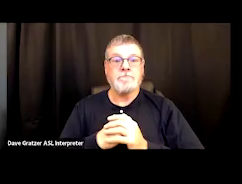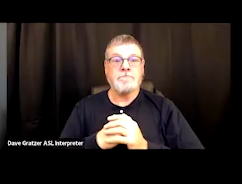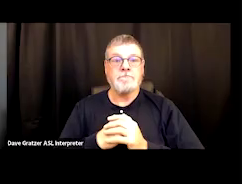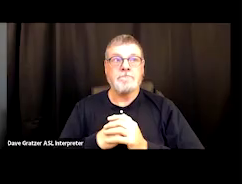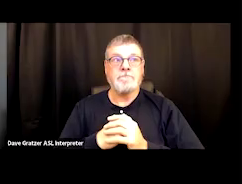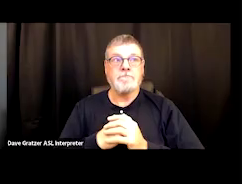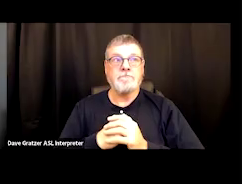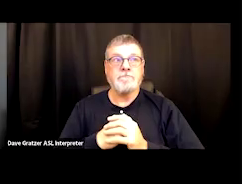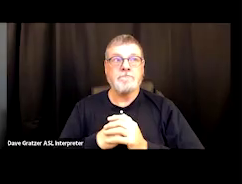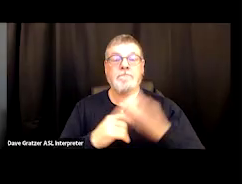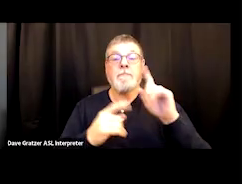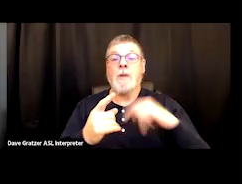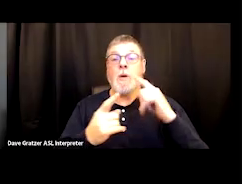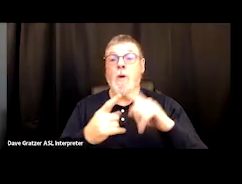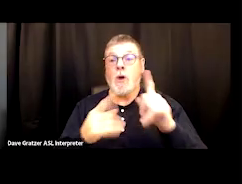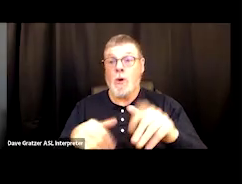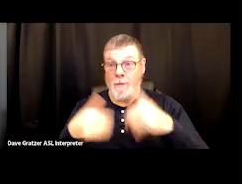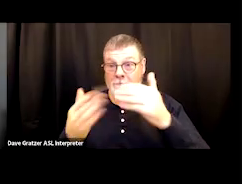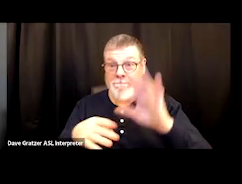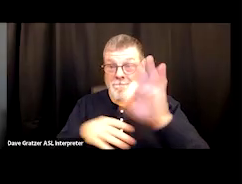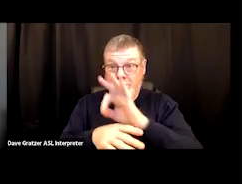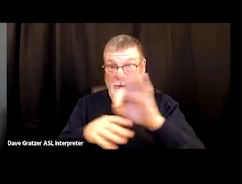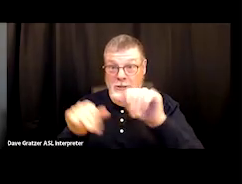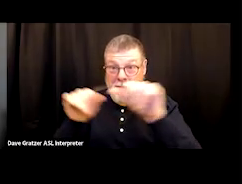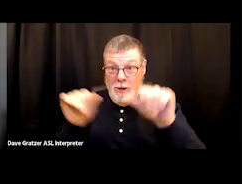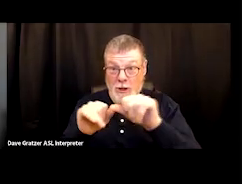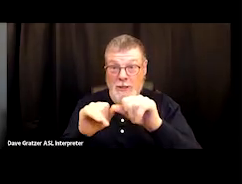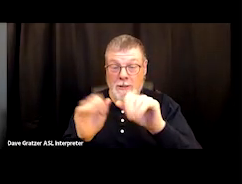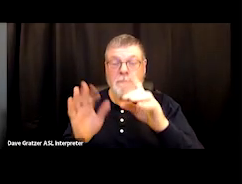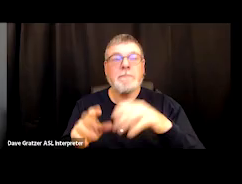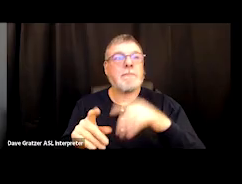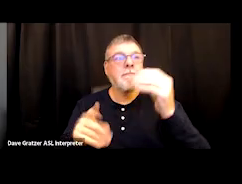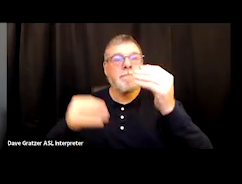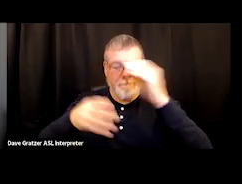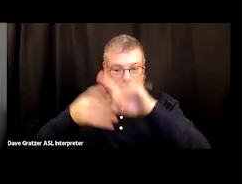So when you're providing your functional descriptions for those four areas, again, address all four areas.